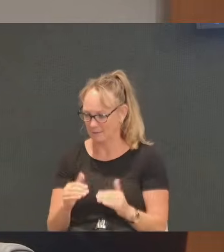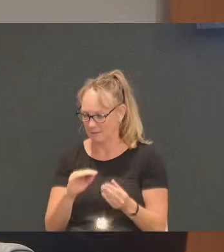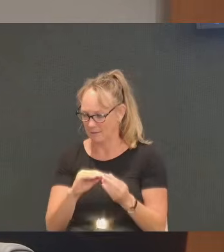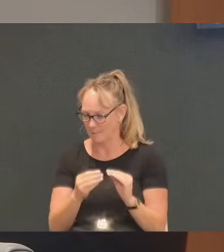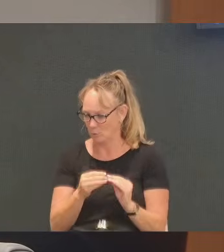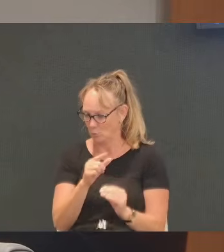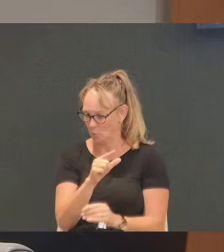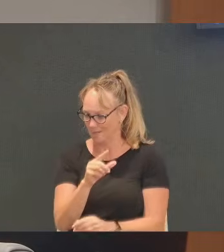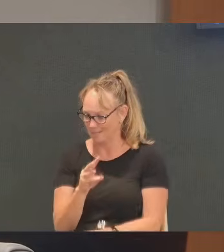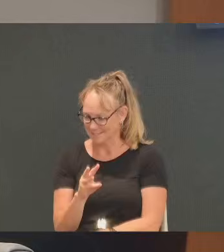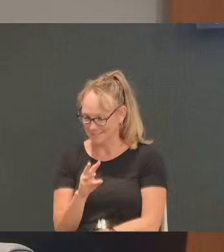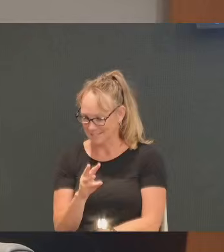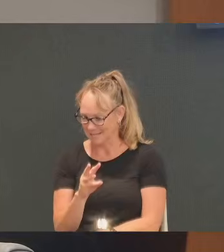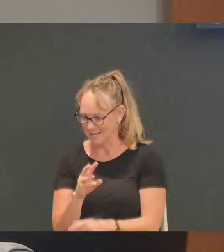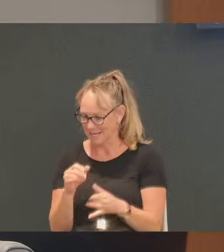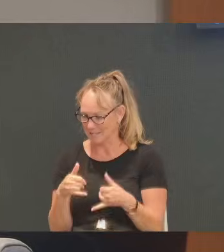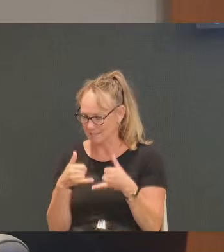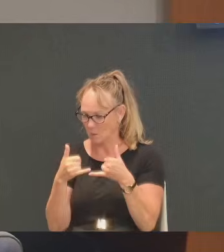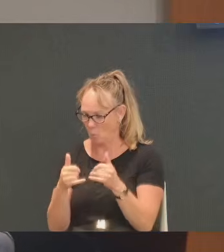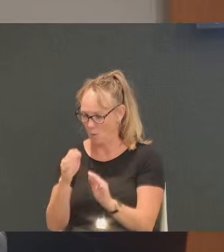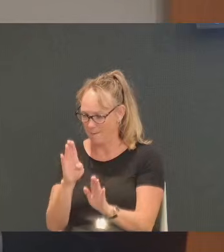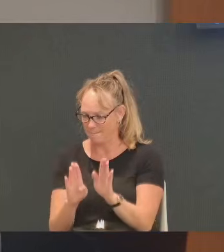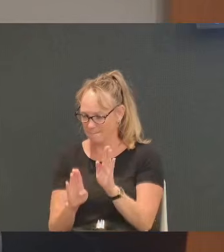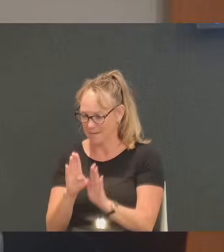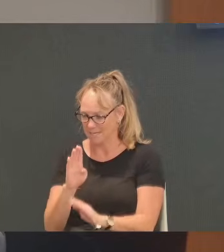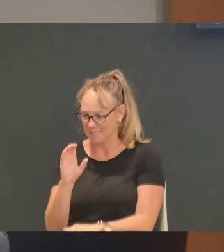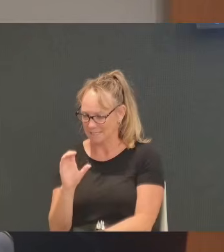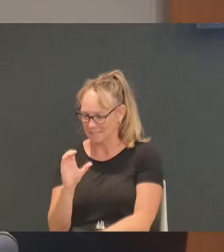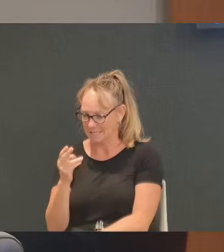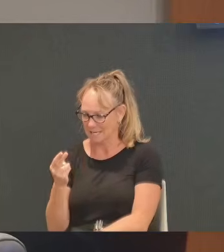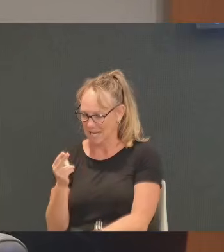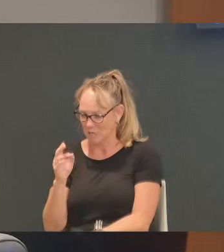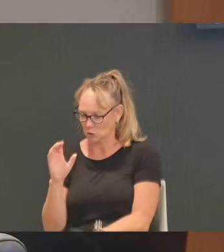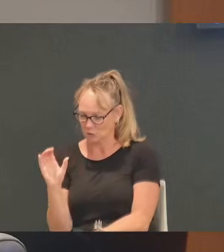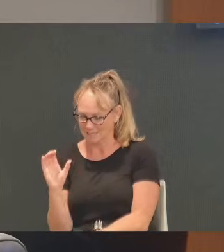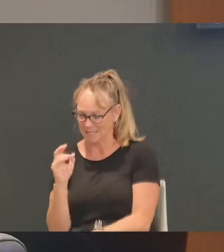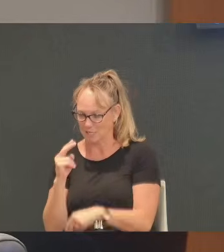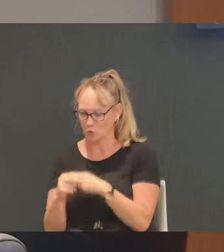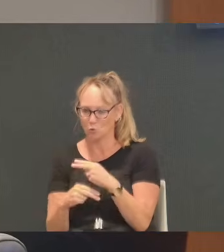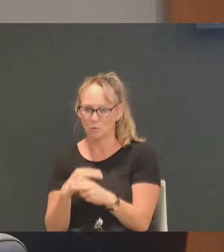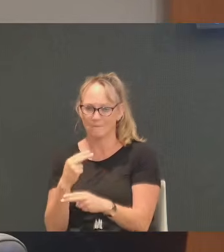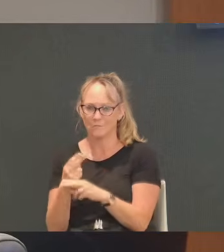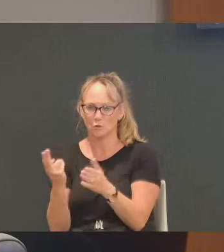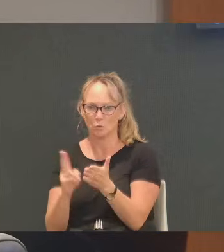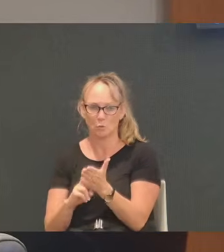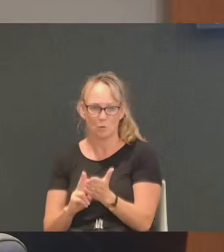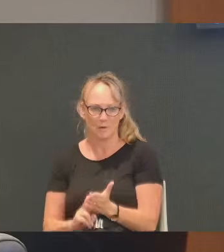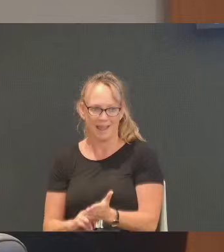an invitation to bid with CHC and universal contracting. this is for the HVAC and and